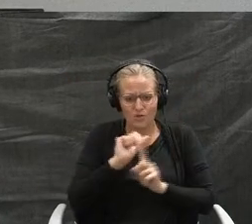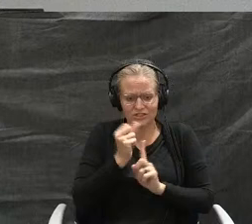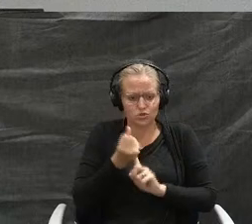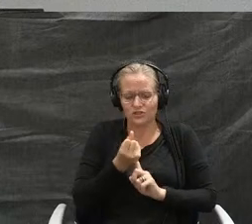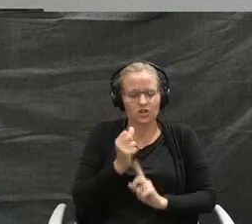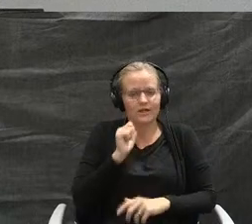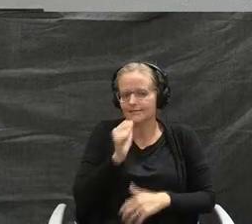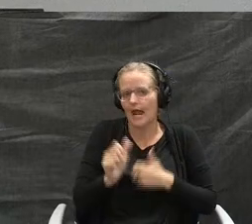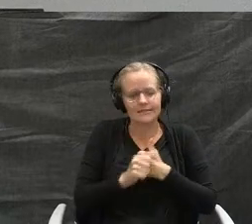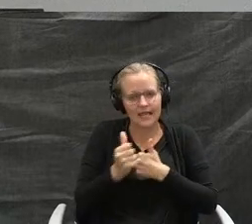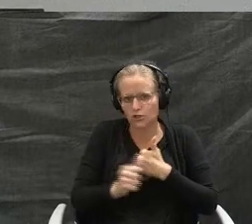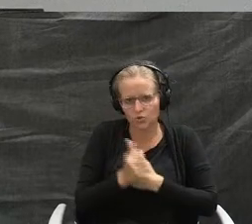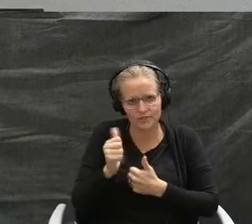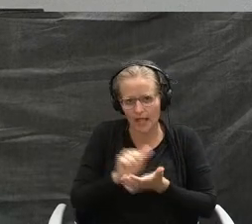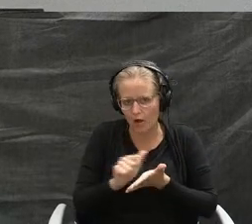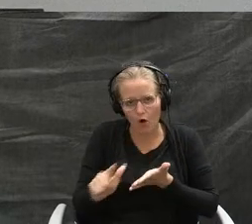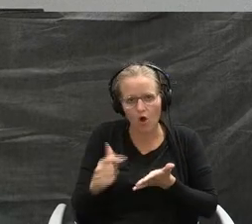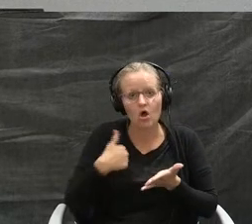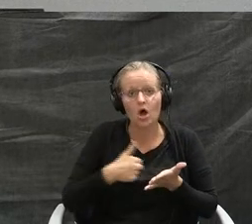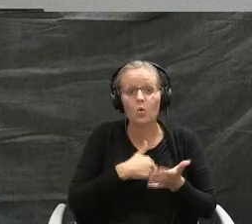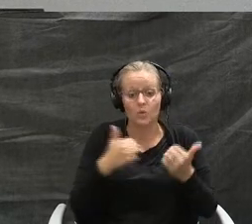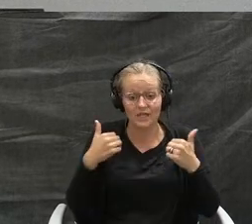world to make sure it doesn't get away from us.